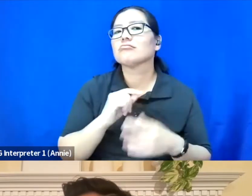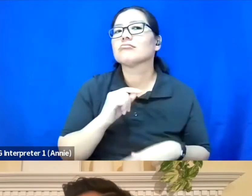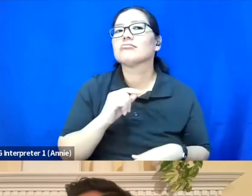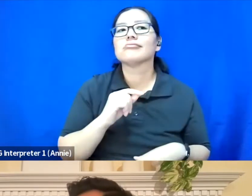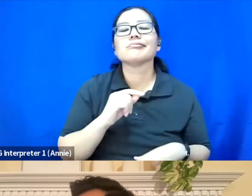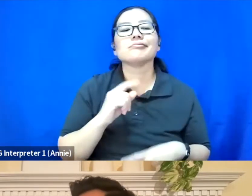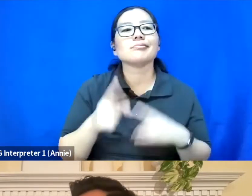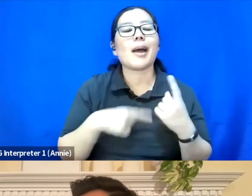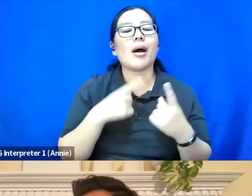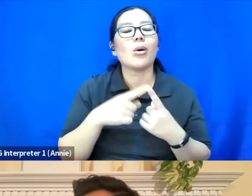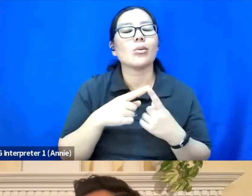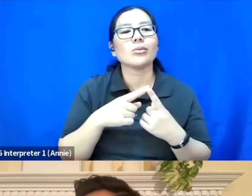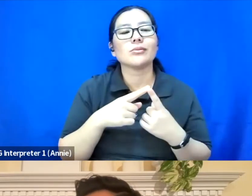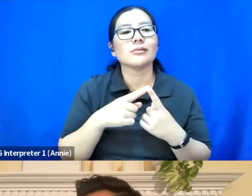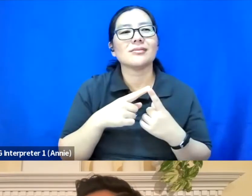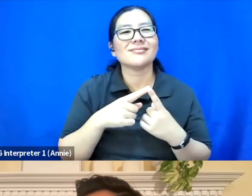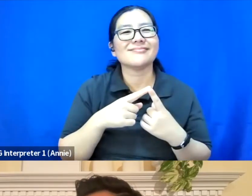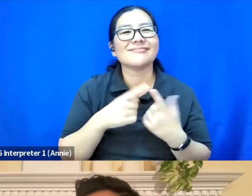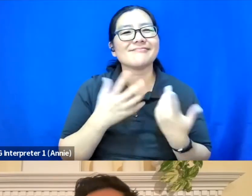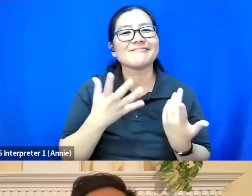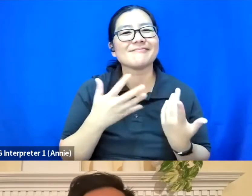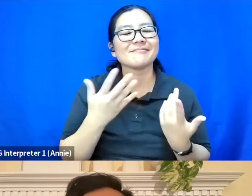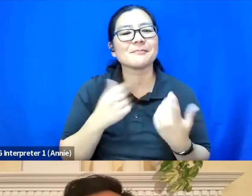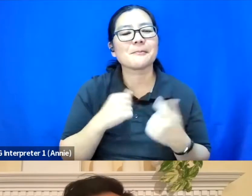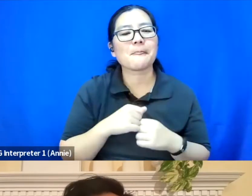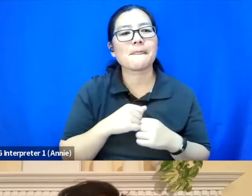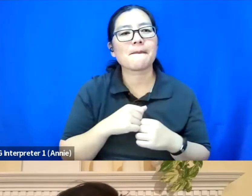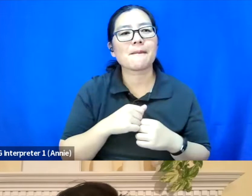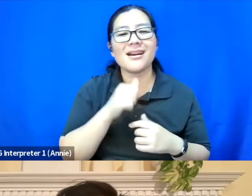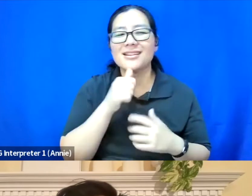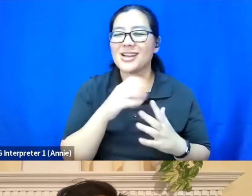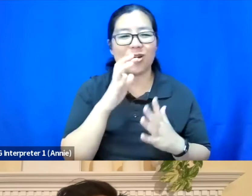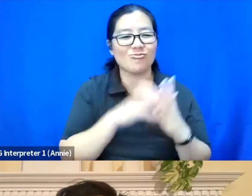your book is about schizo -- schizoaffective disorder.